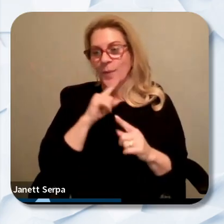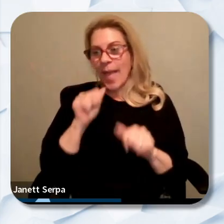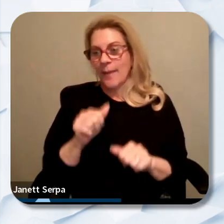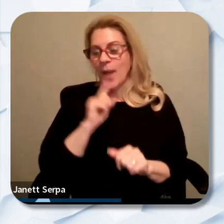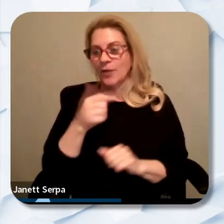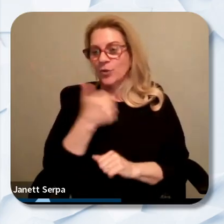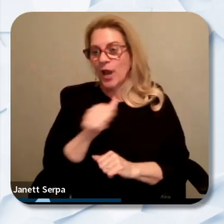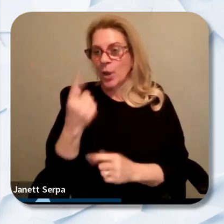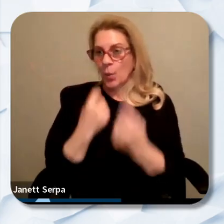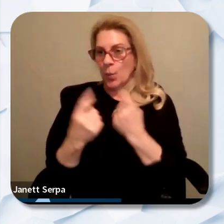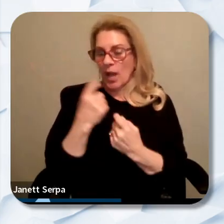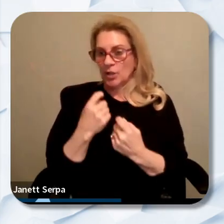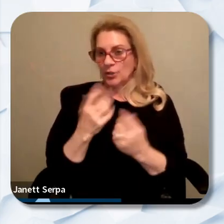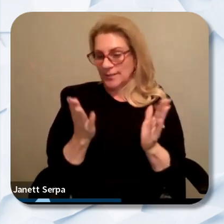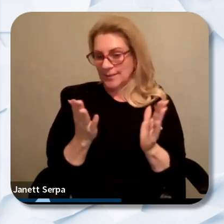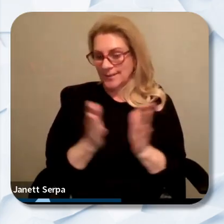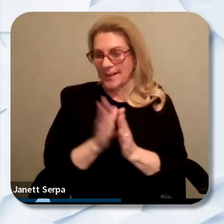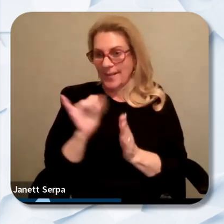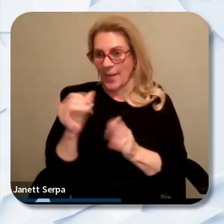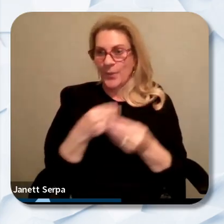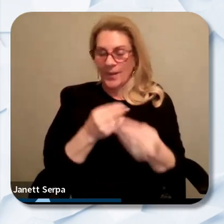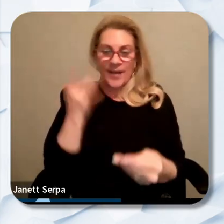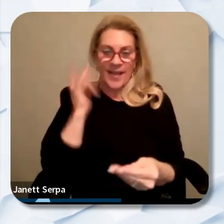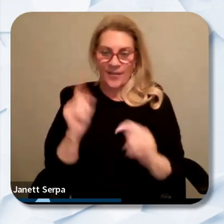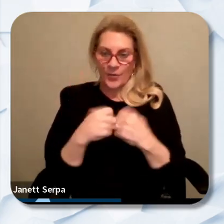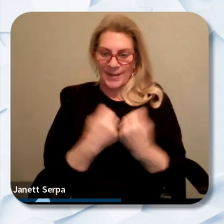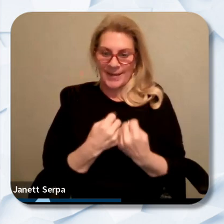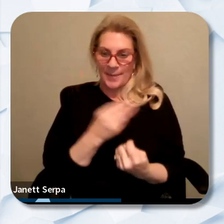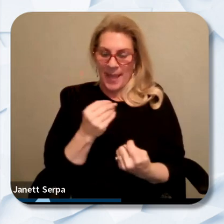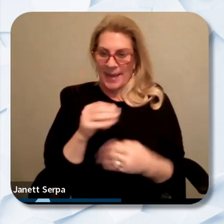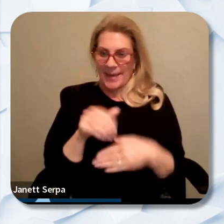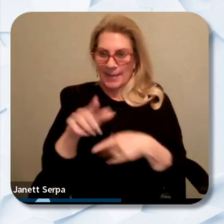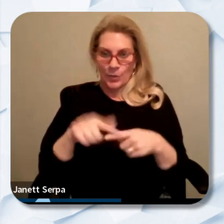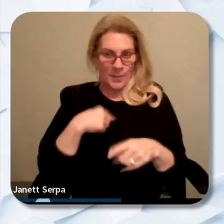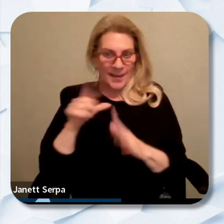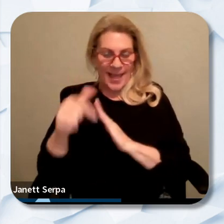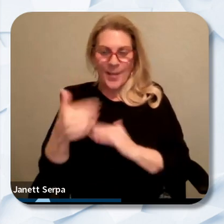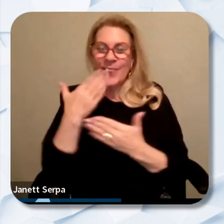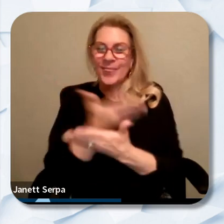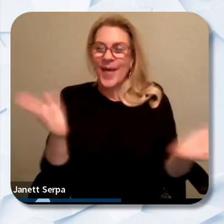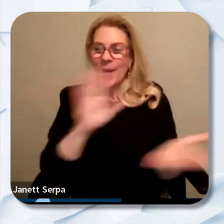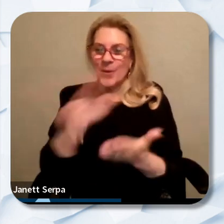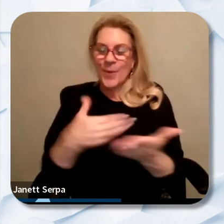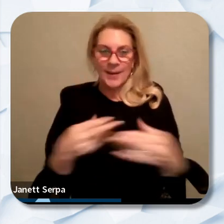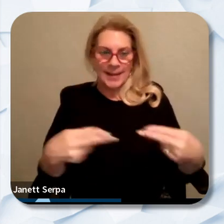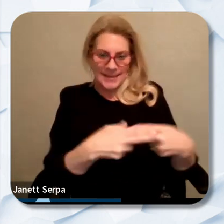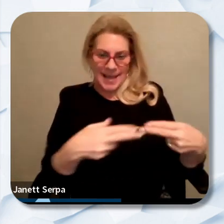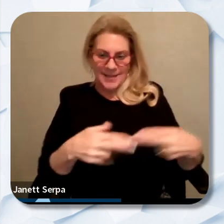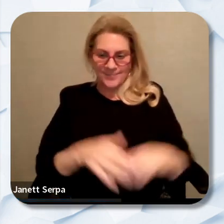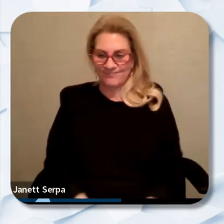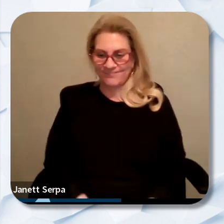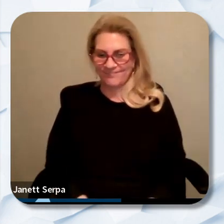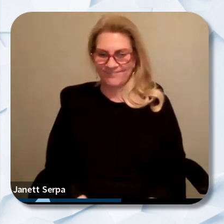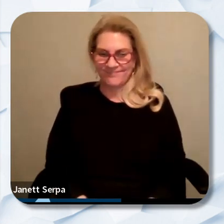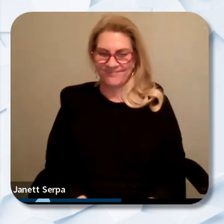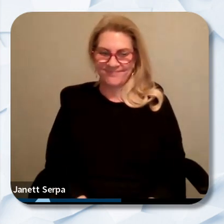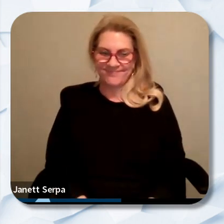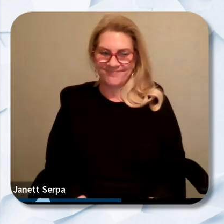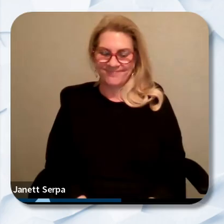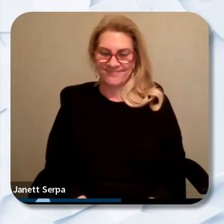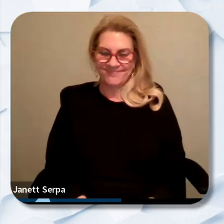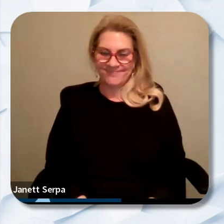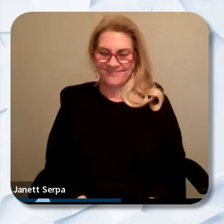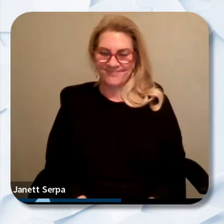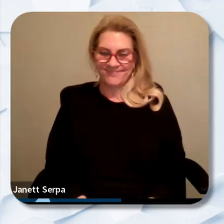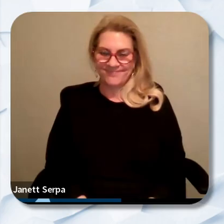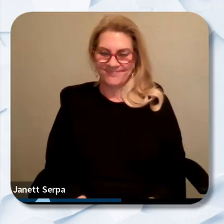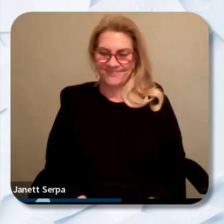that you may present to California team and send them to me later. Thank you all. Next slide.